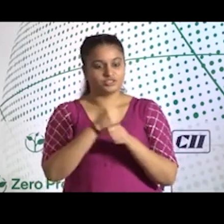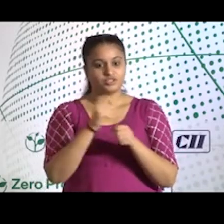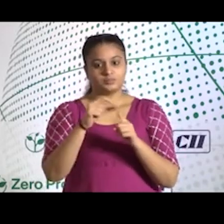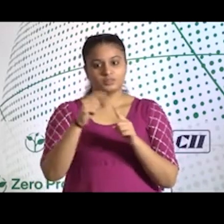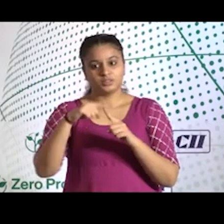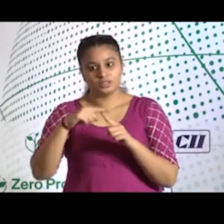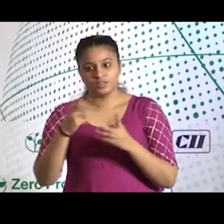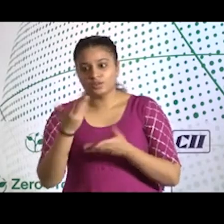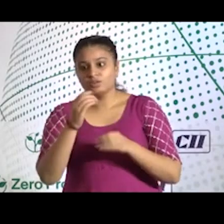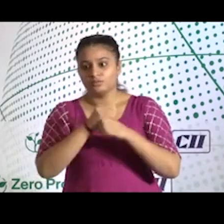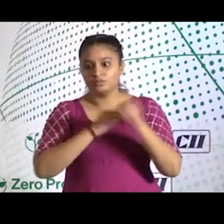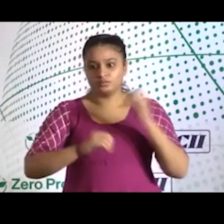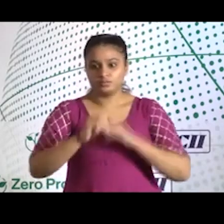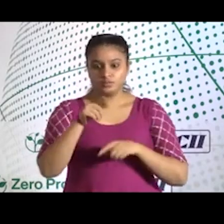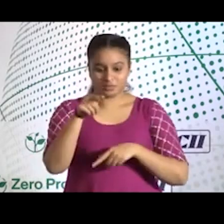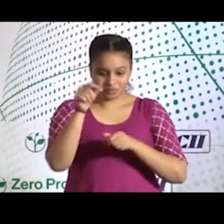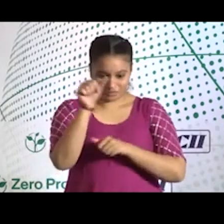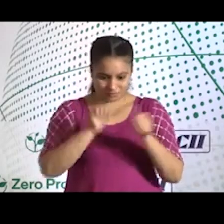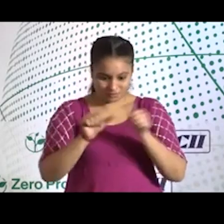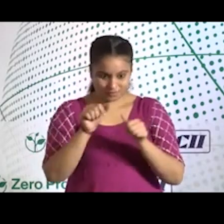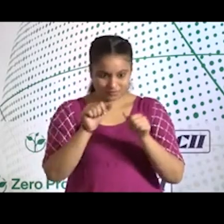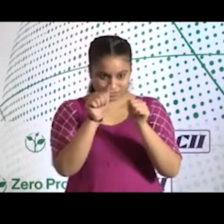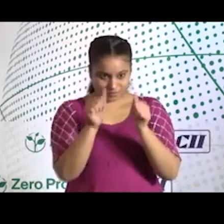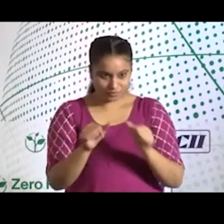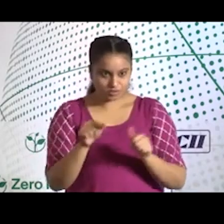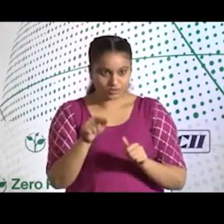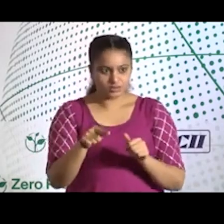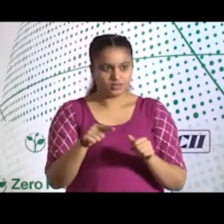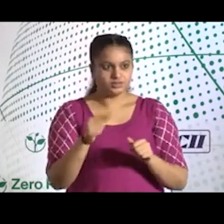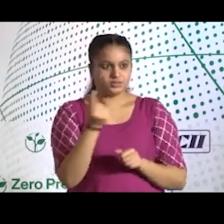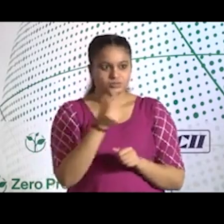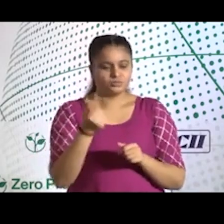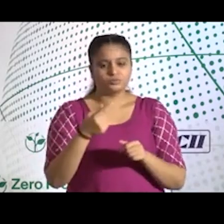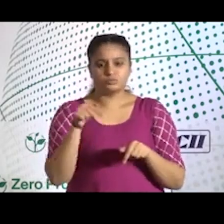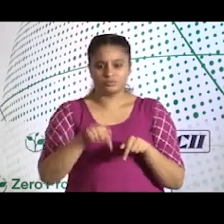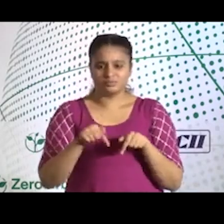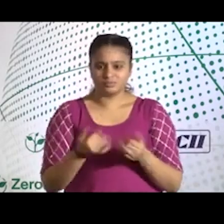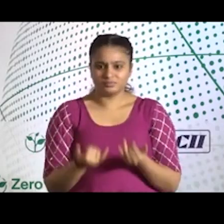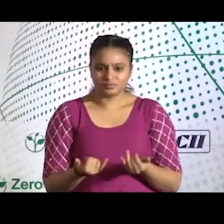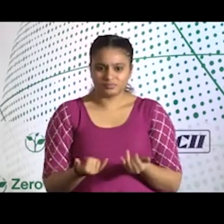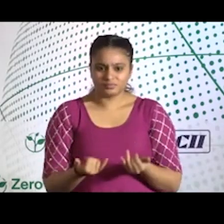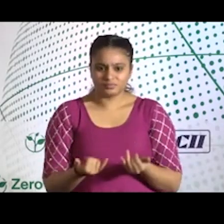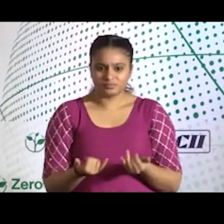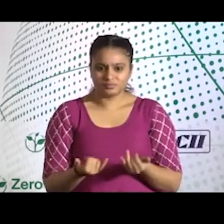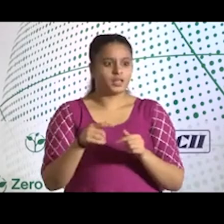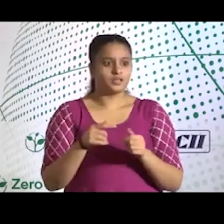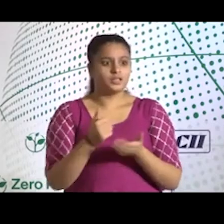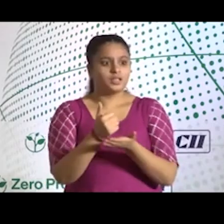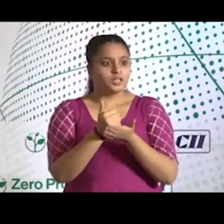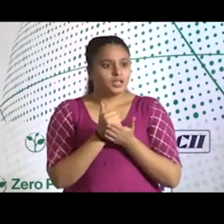And so these models have already been used today to help with things like,